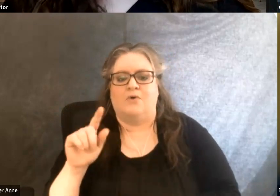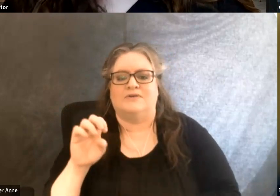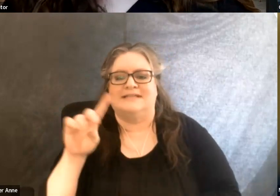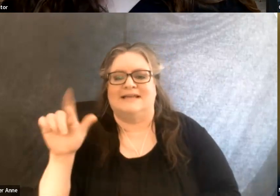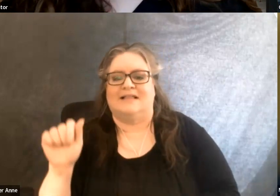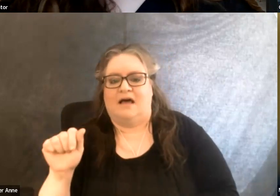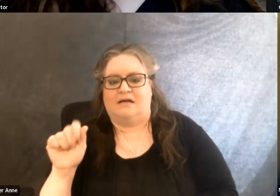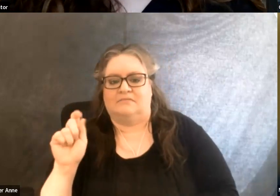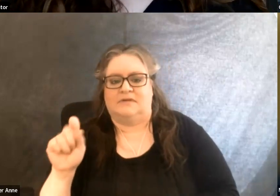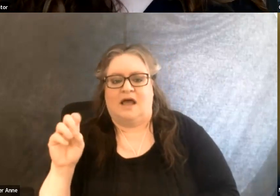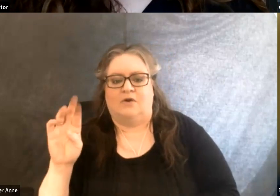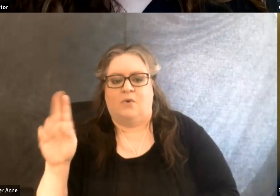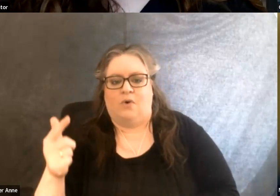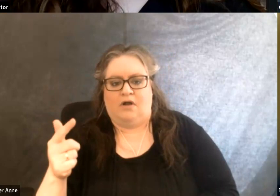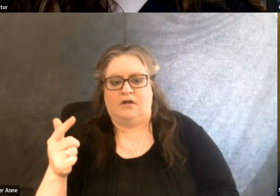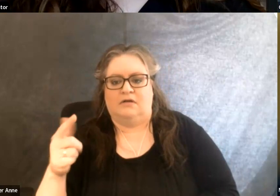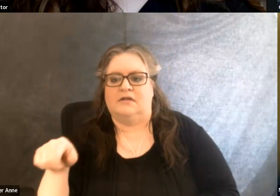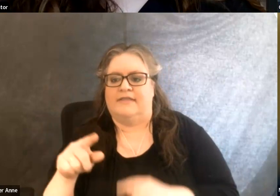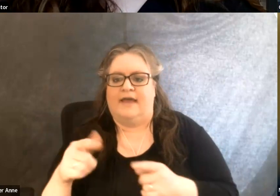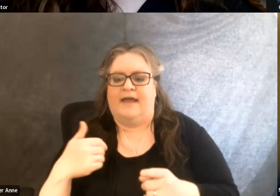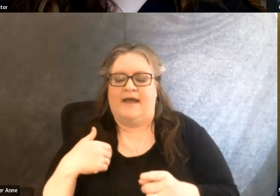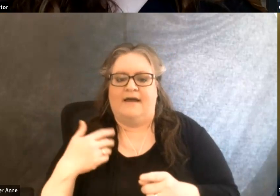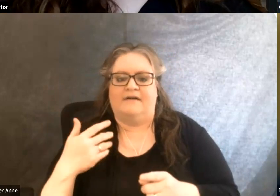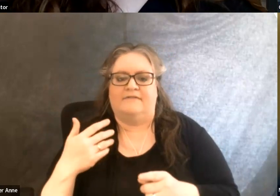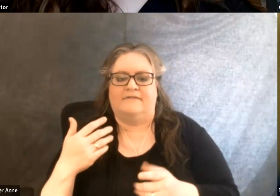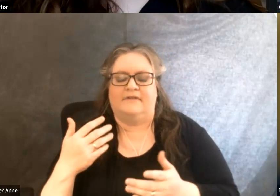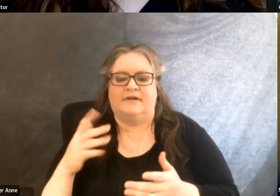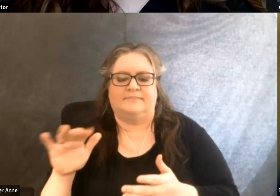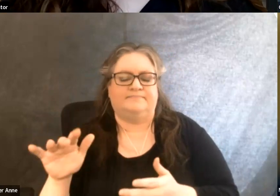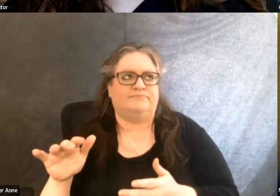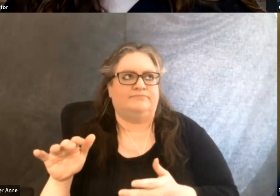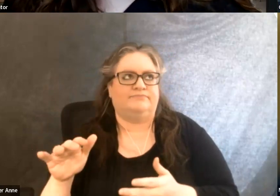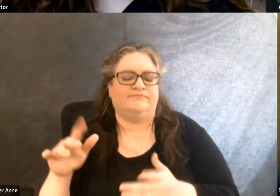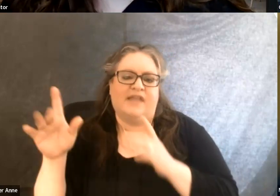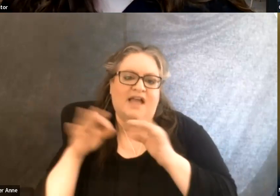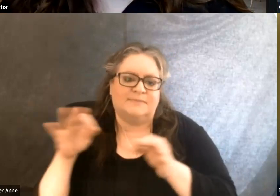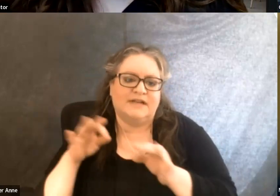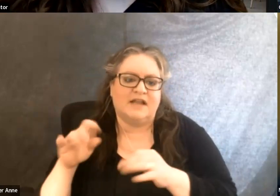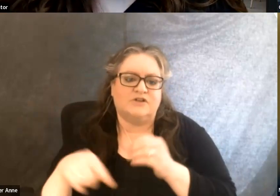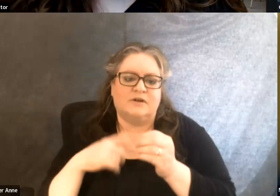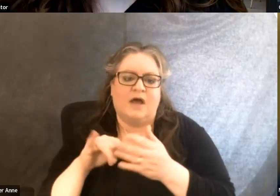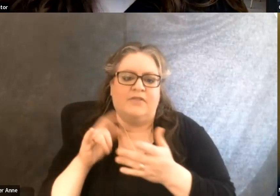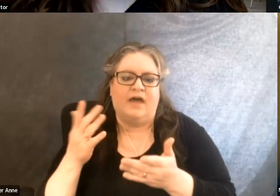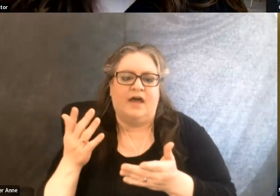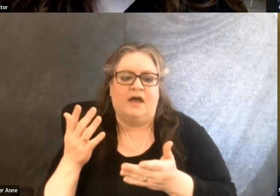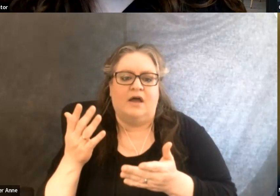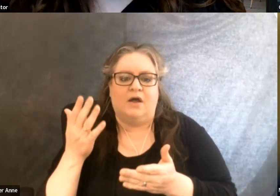They have some... explanation about ARIA basics